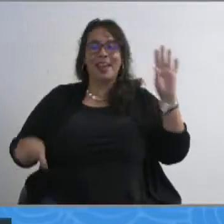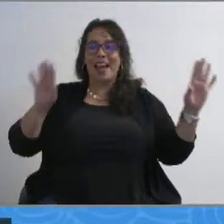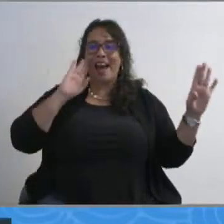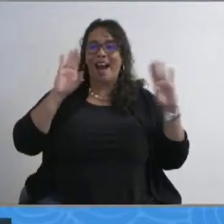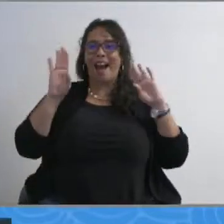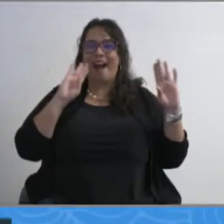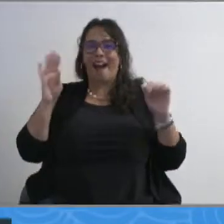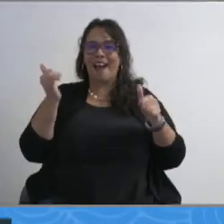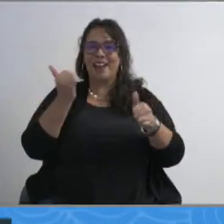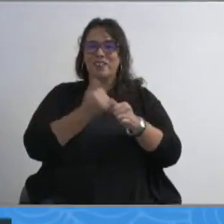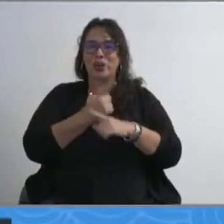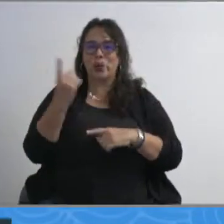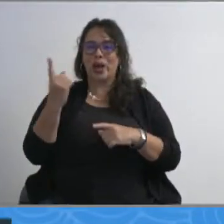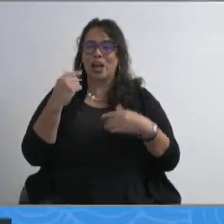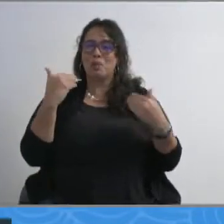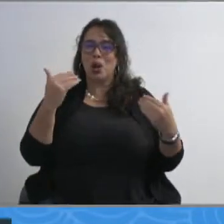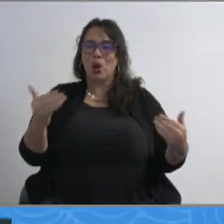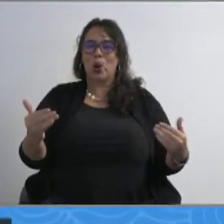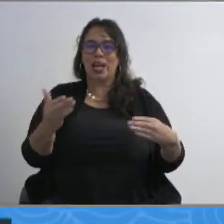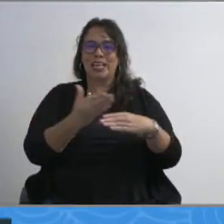I'm gonna go ahead and share my screen.